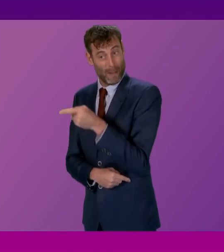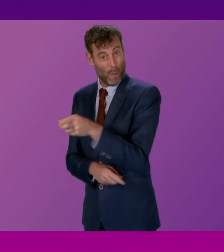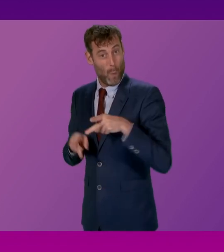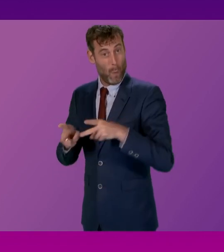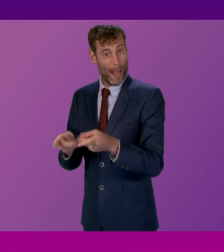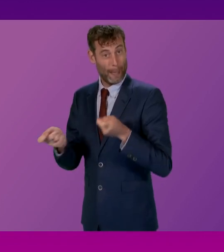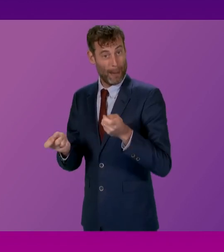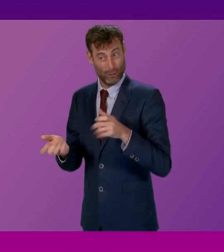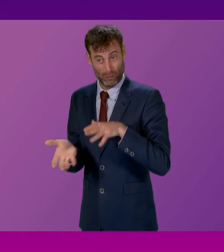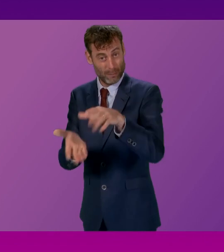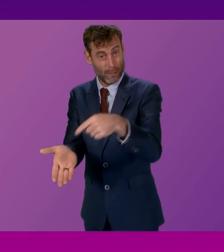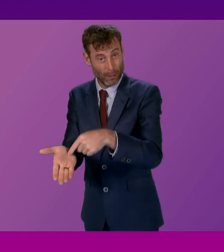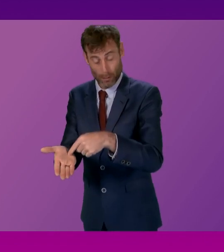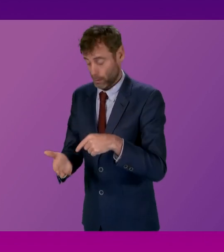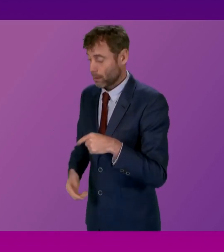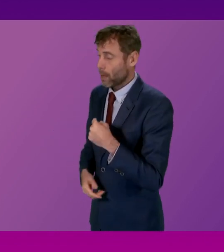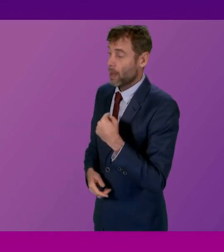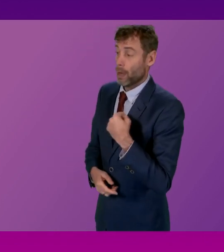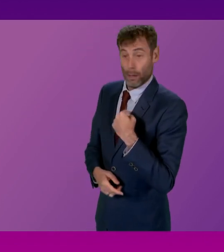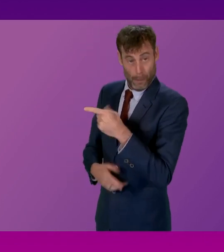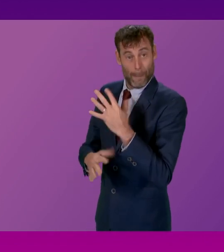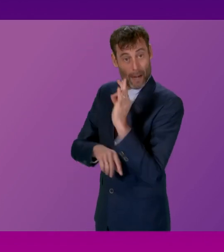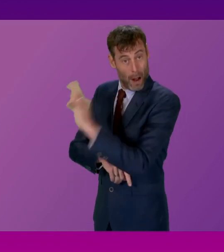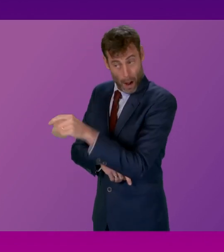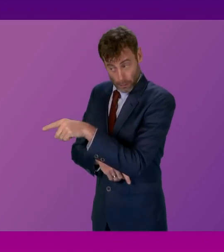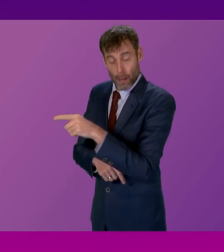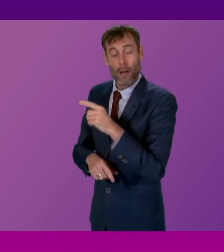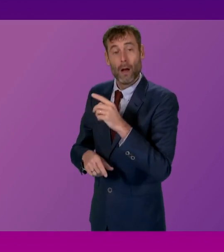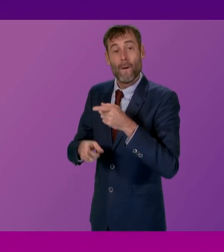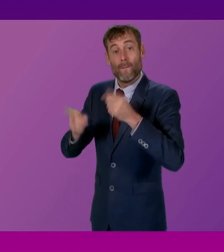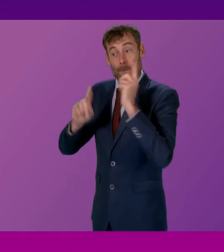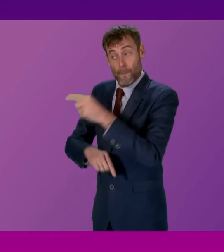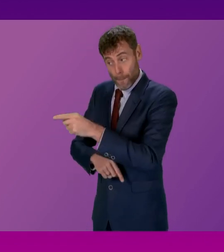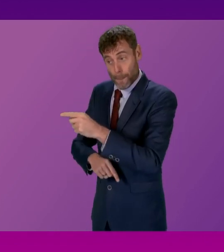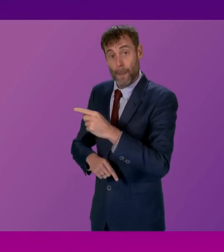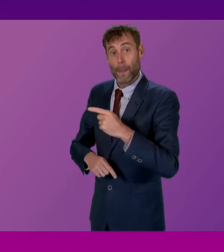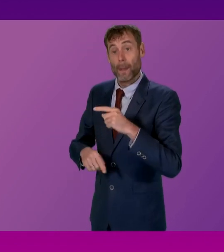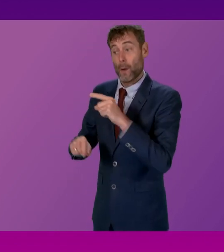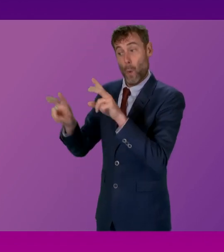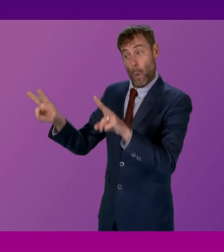“Will the First Minister confirm that all ministers and officials, past and present,